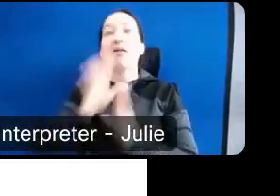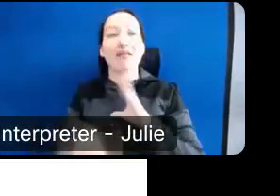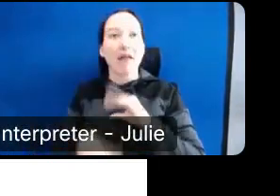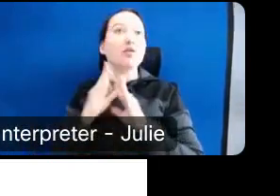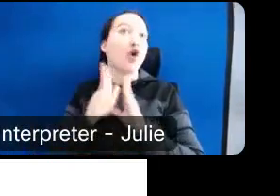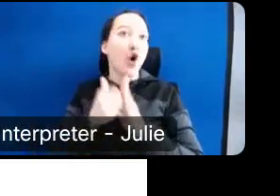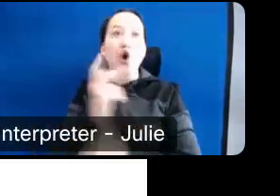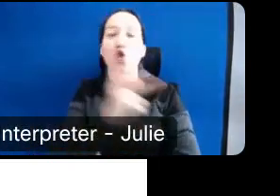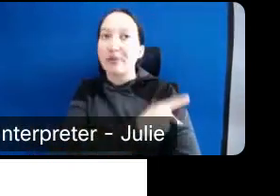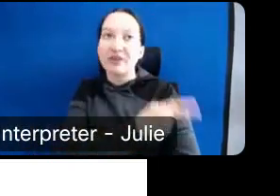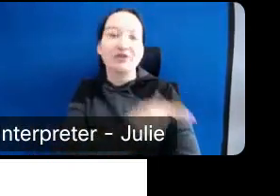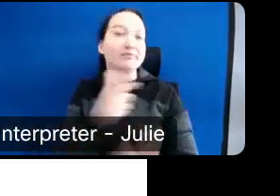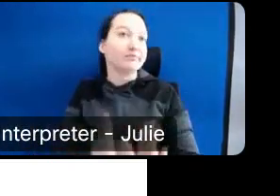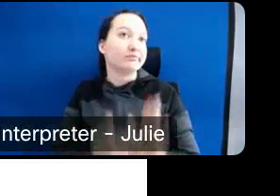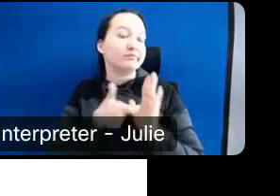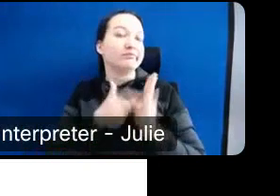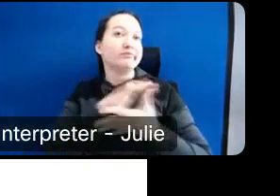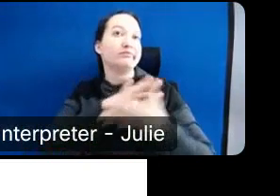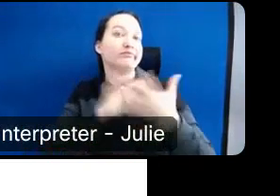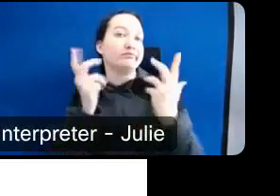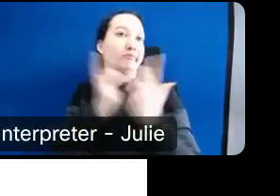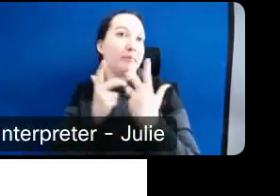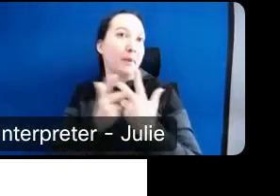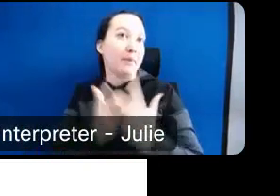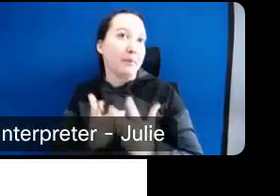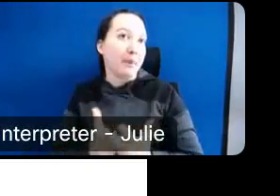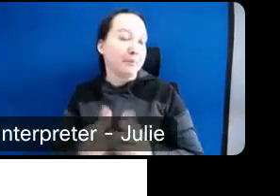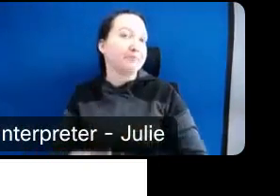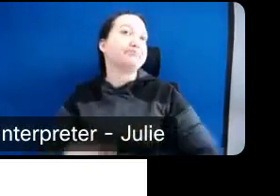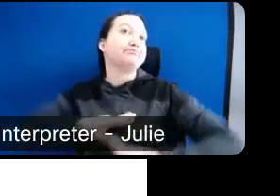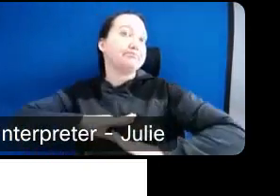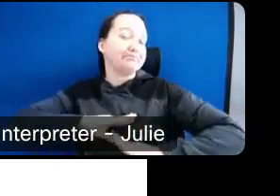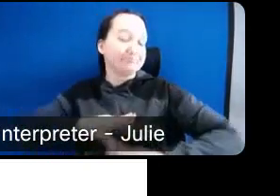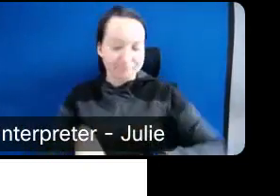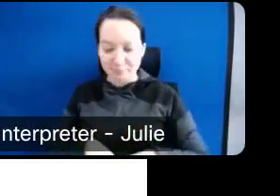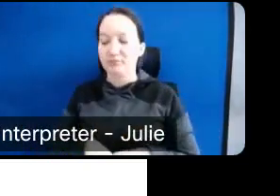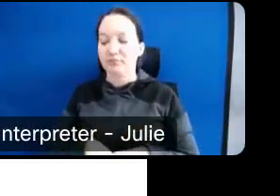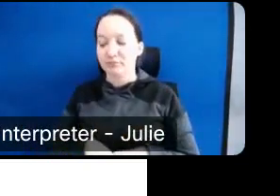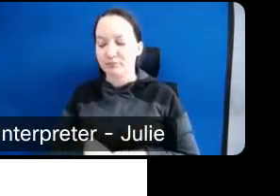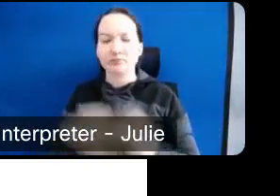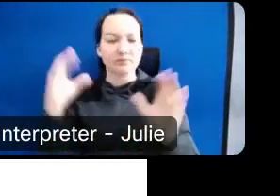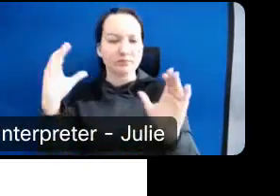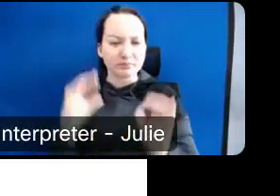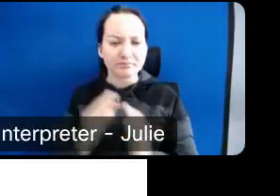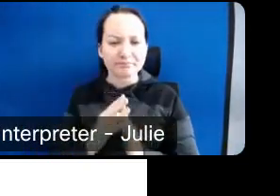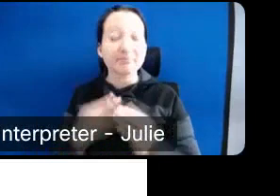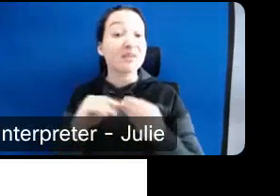Patients who will meet that criteria and then a couple slides 12.